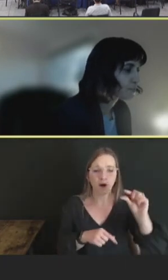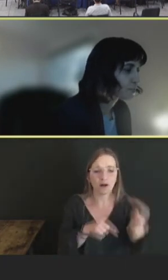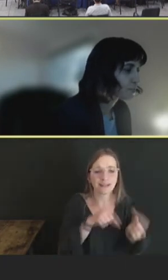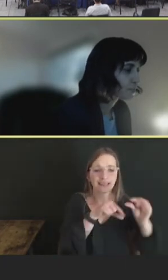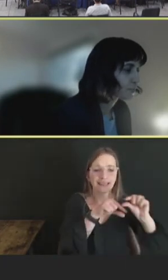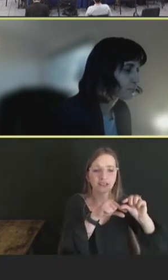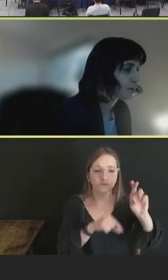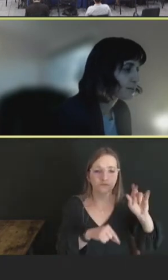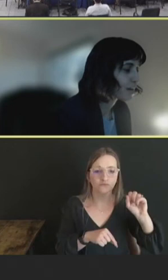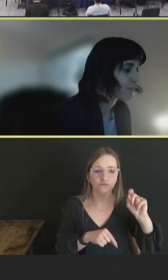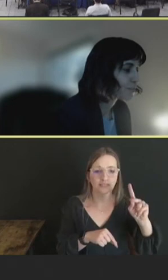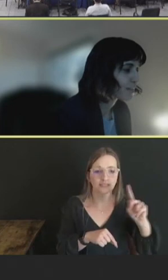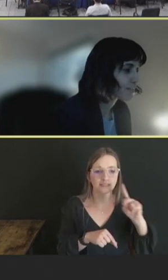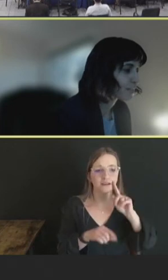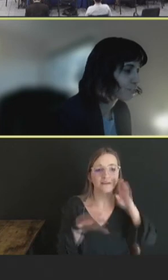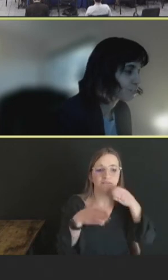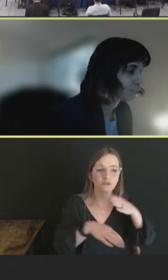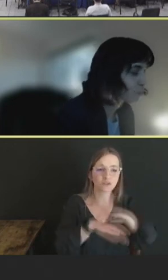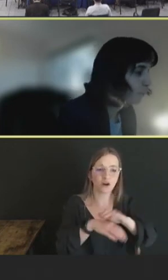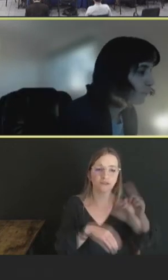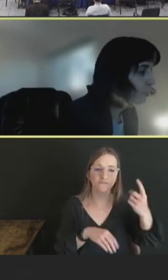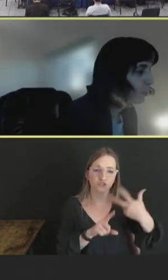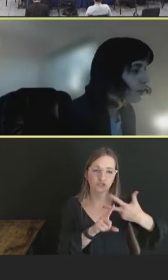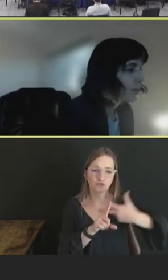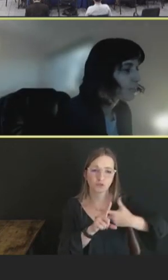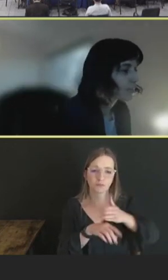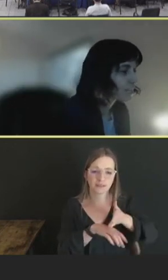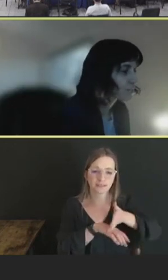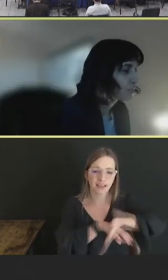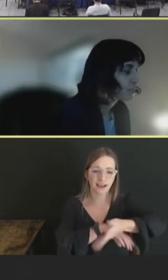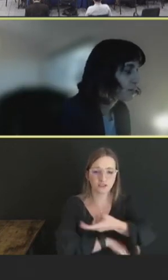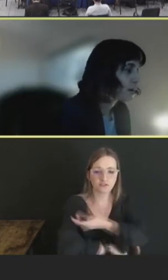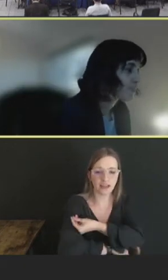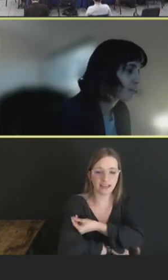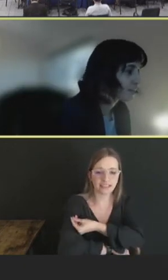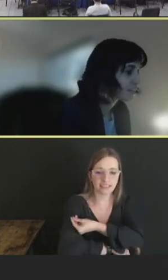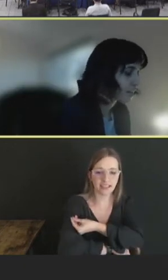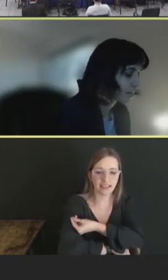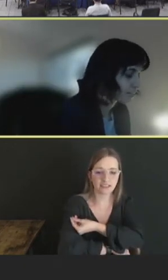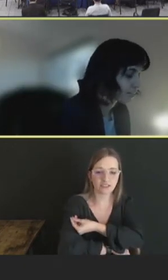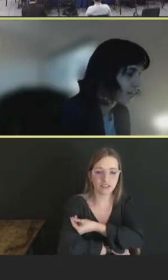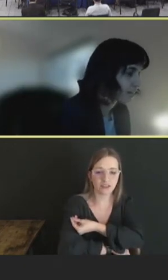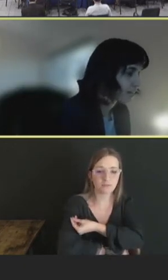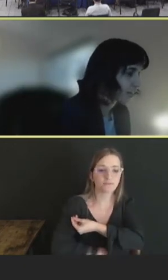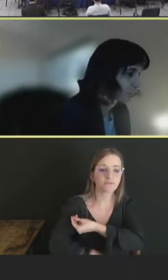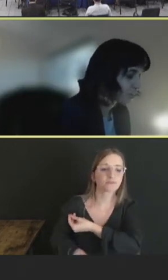first three months after vaccination. And the last bullet on the left hand side of the slide actually